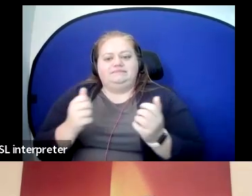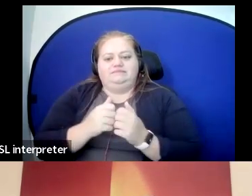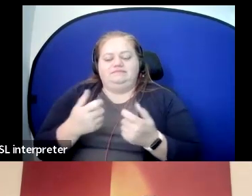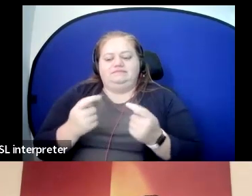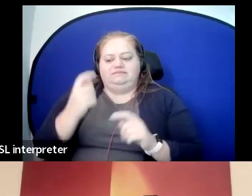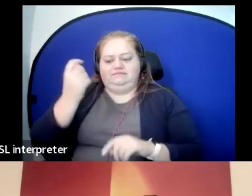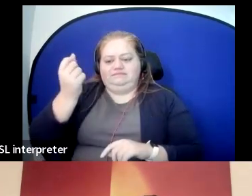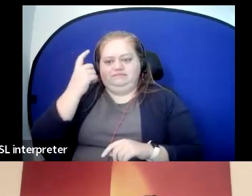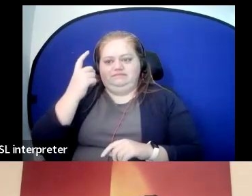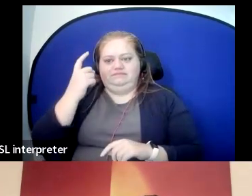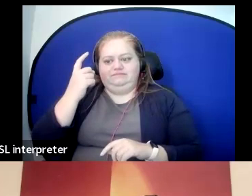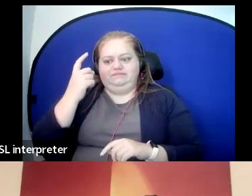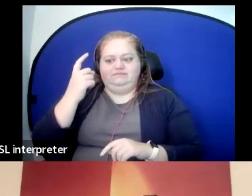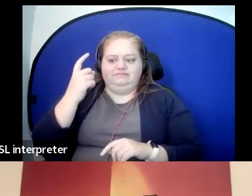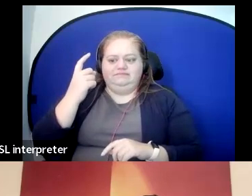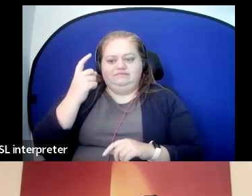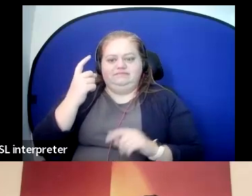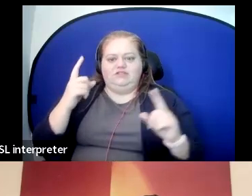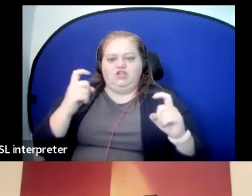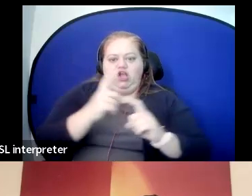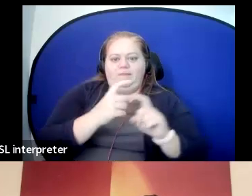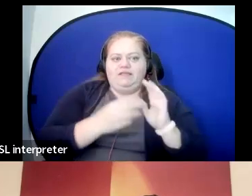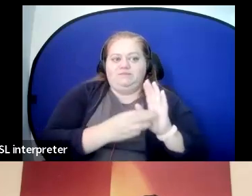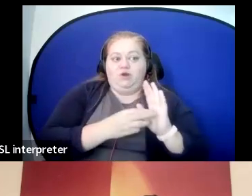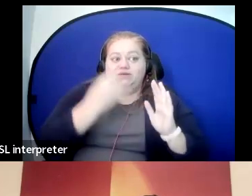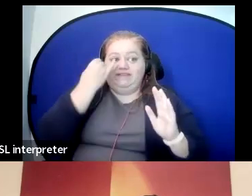if complex models would be able to work and then,